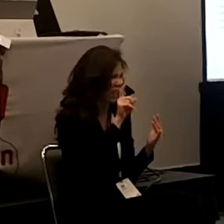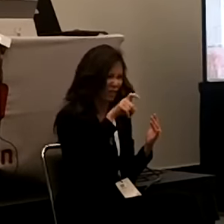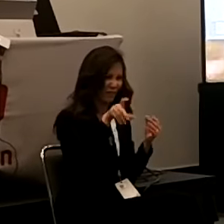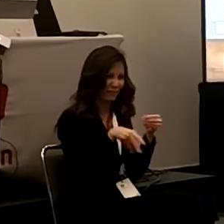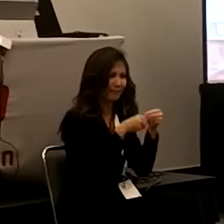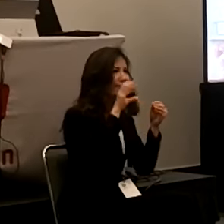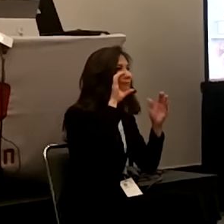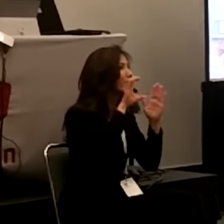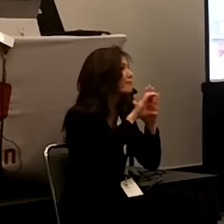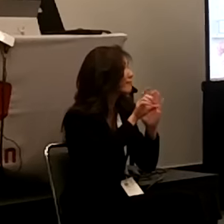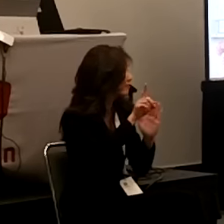Let's see.